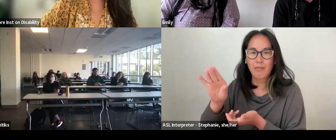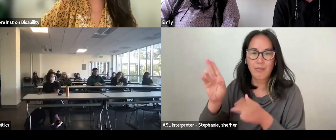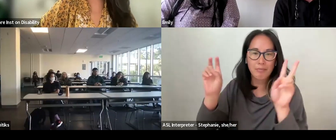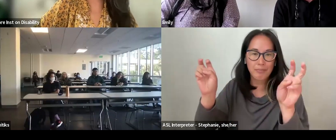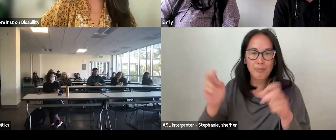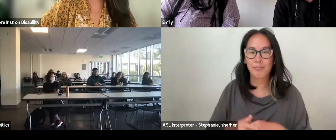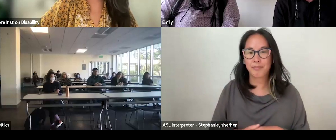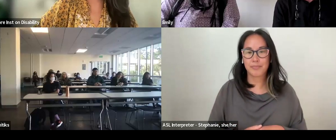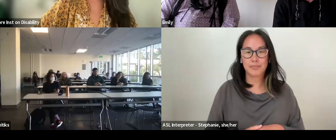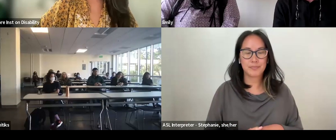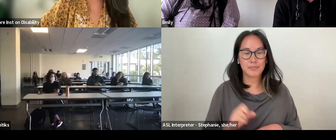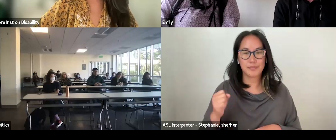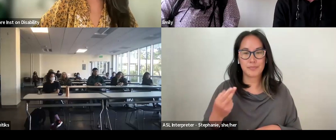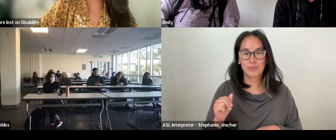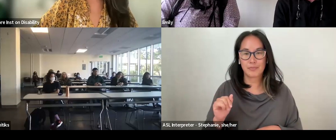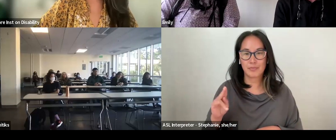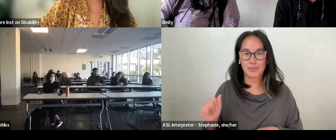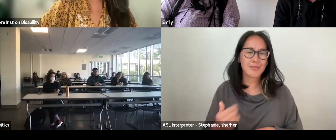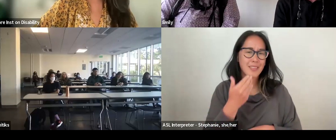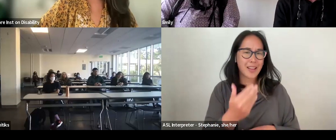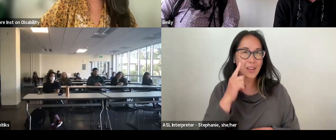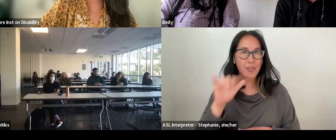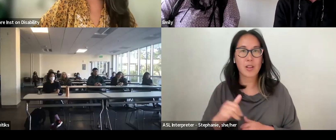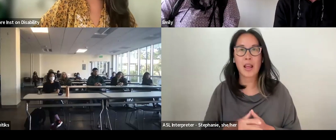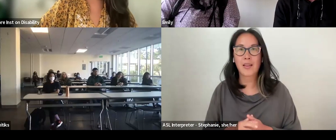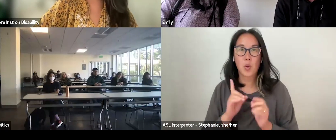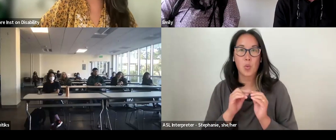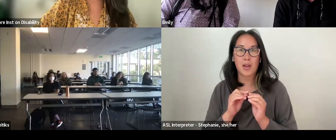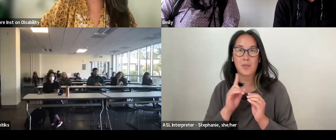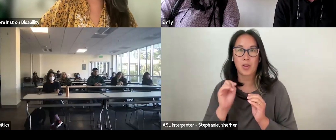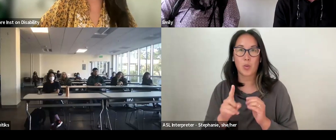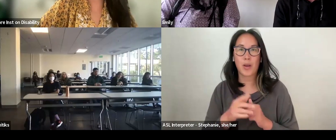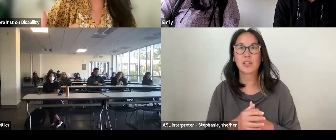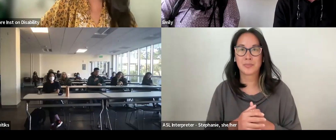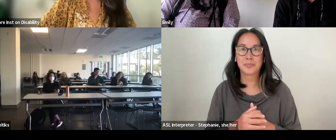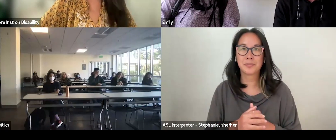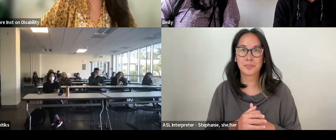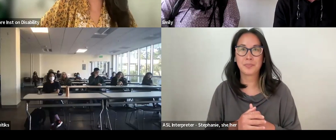Thank you for that. And we have one more question.